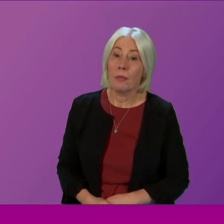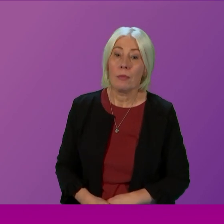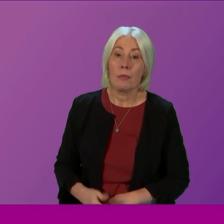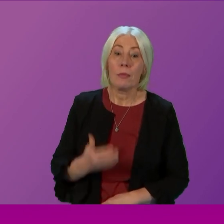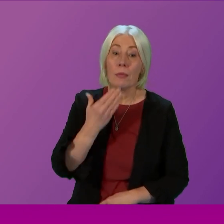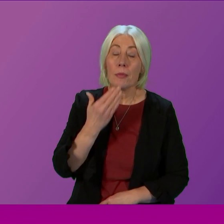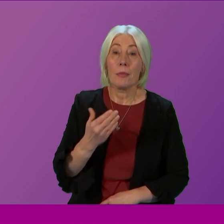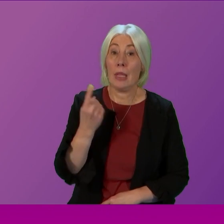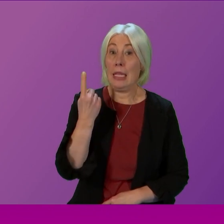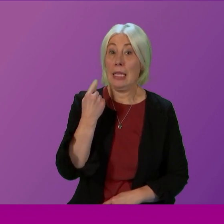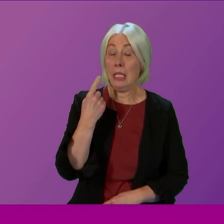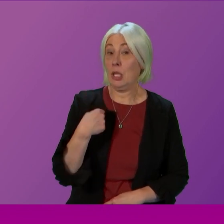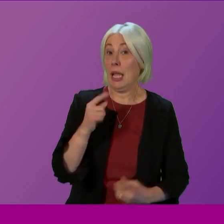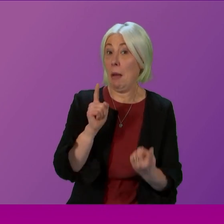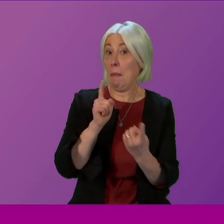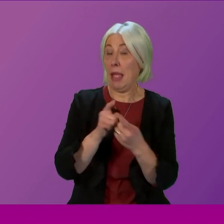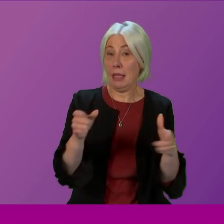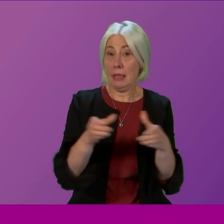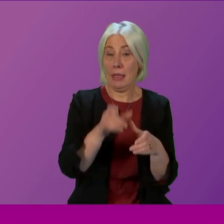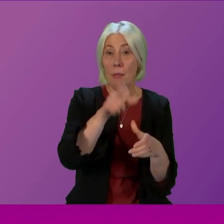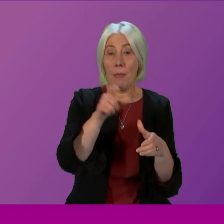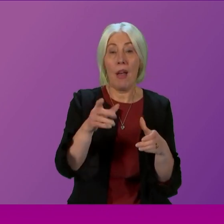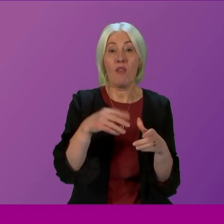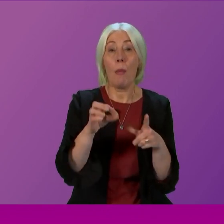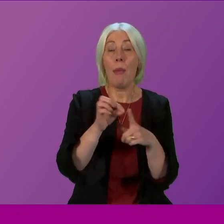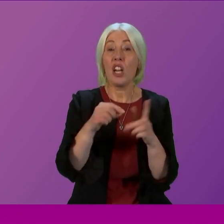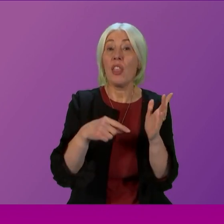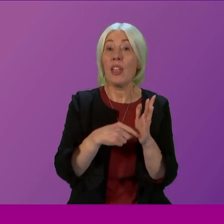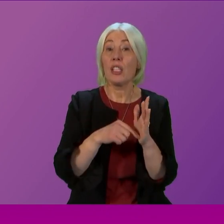Yesterday in Parliament, I met a group of people from Partick Thistle Charitable Trust’s “Accepting